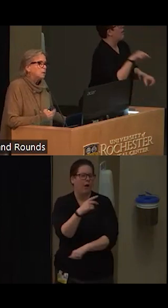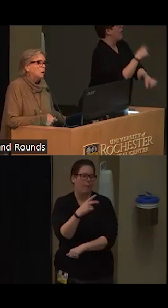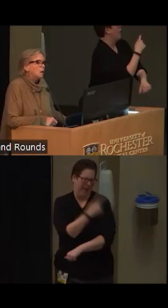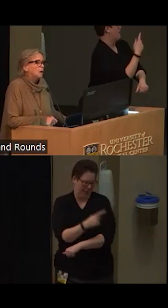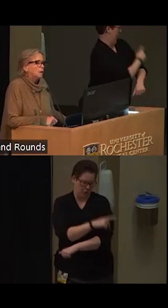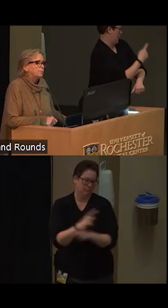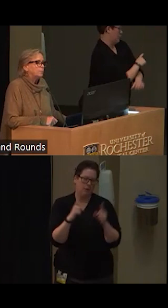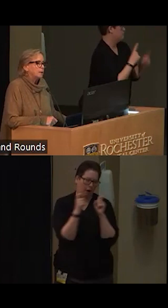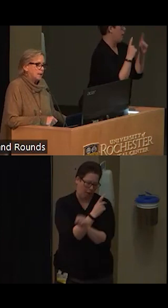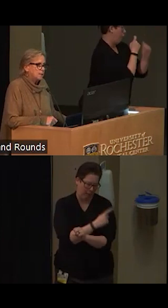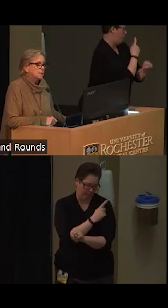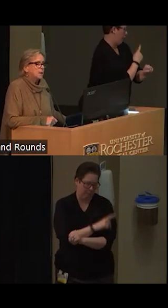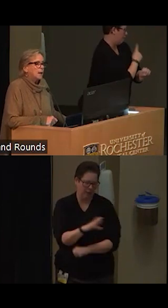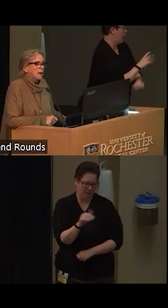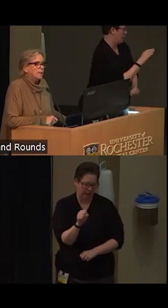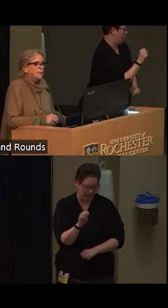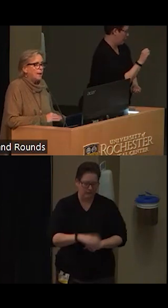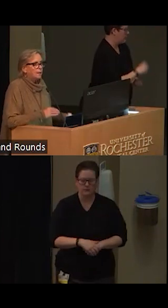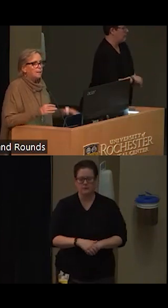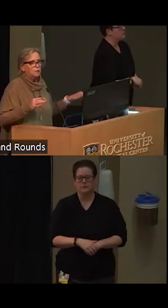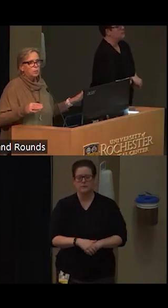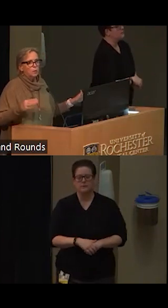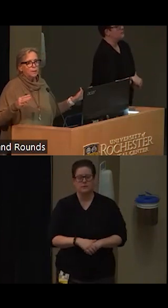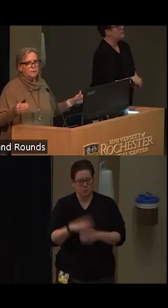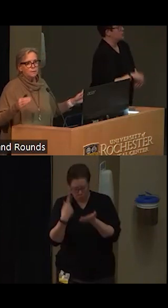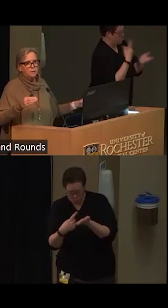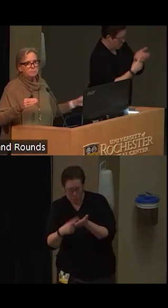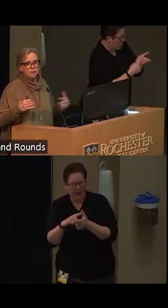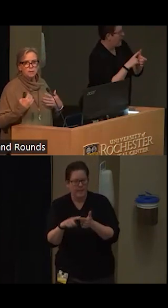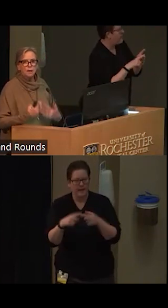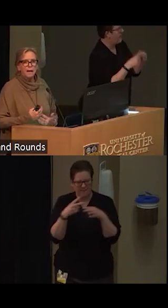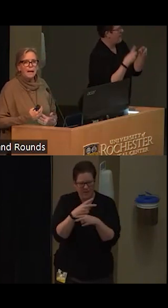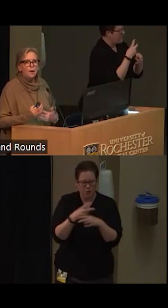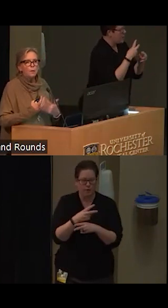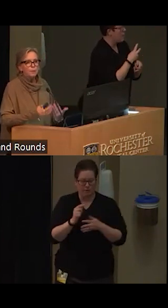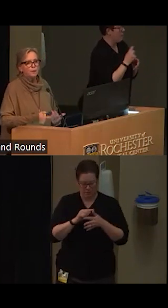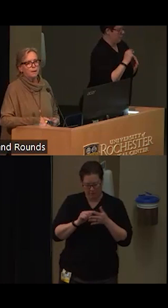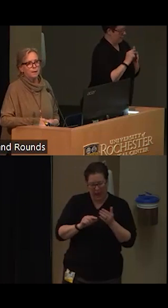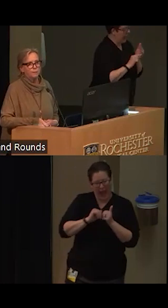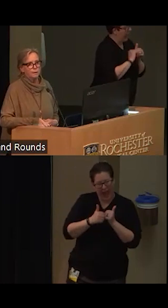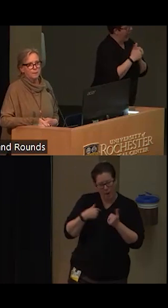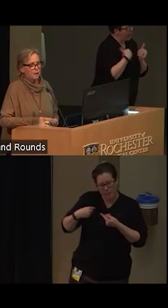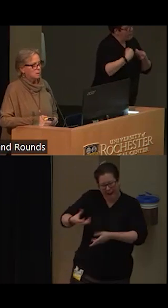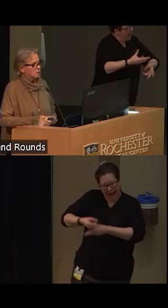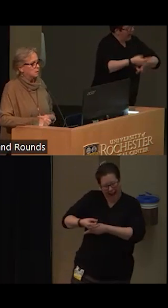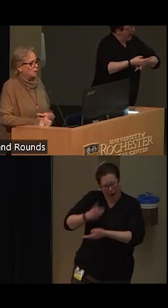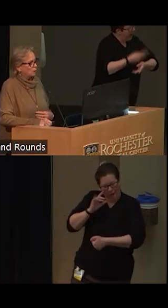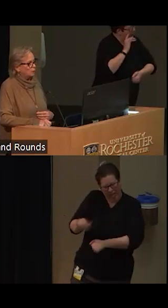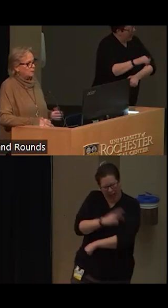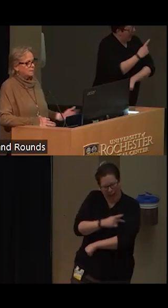case and then exploring different dimension of how we provide care for that patient so things